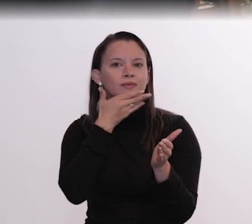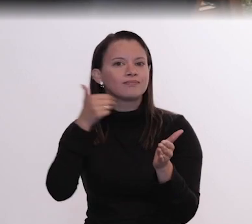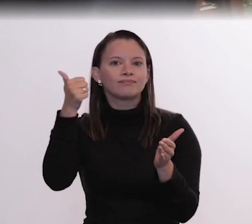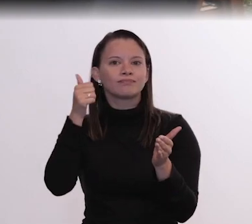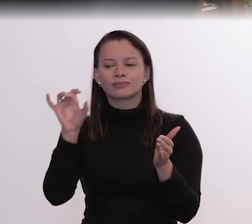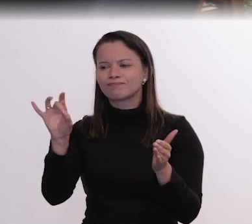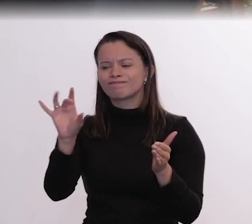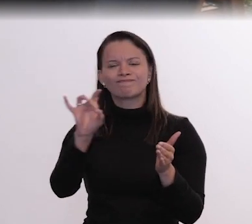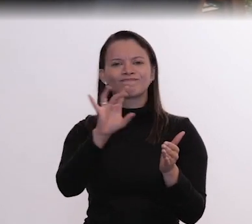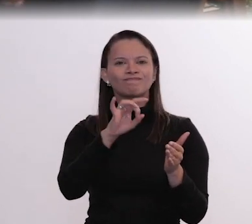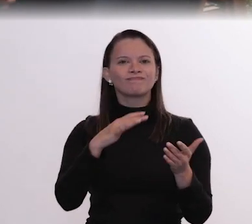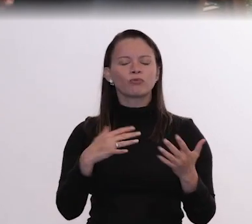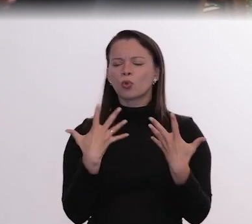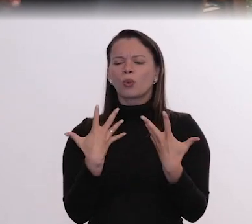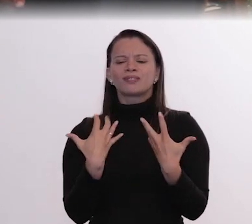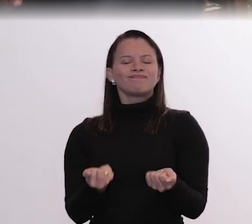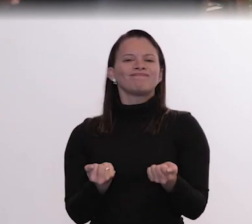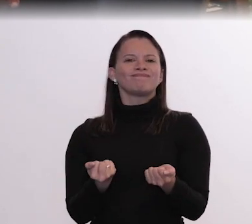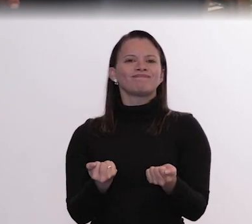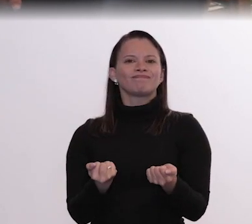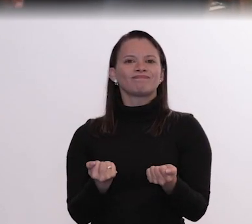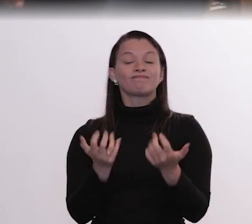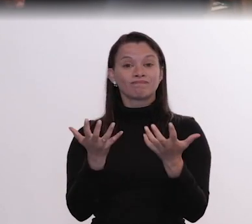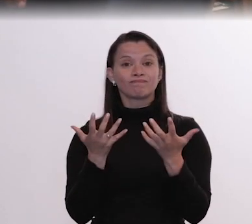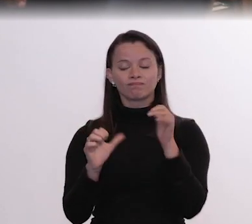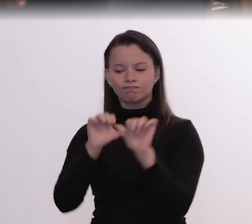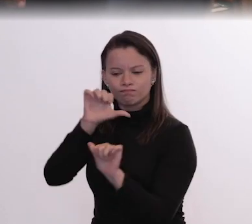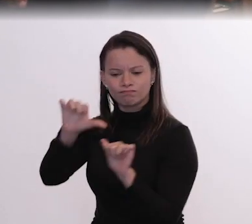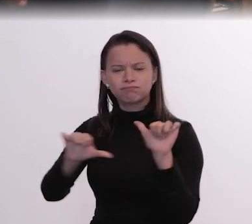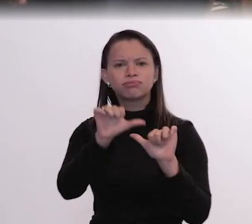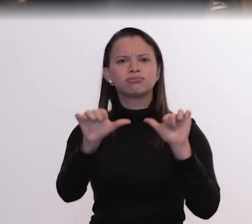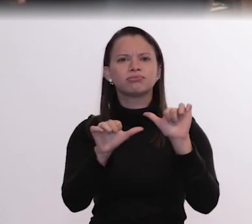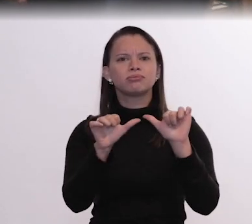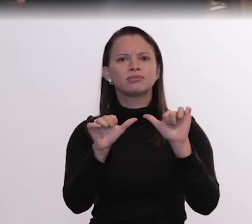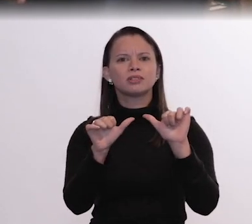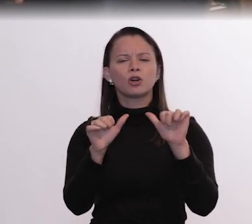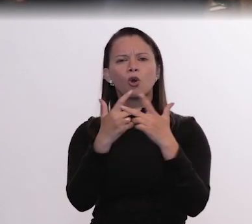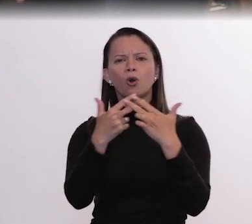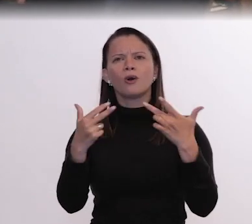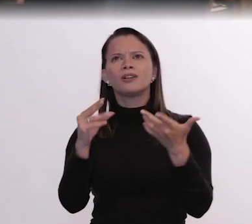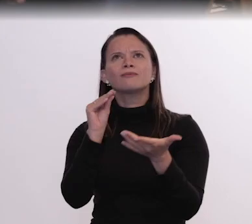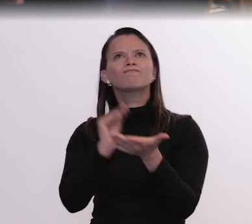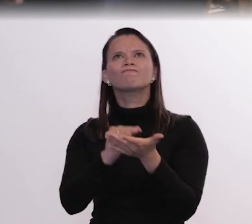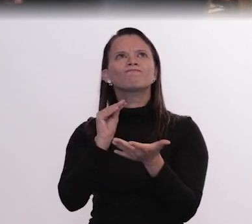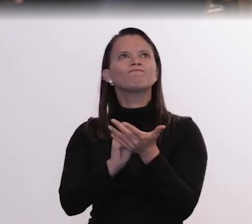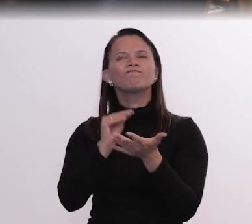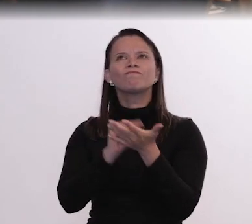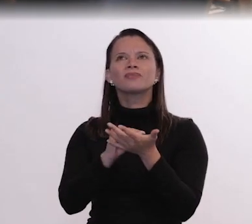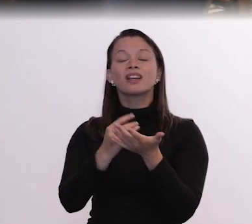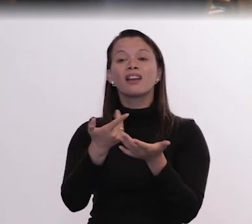And this pandemic, with all its tragedy, showed us how much we miss things that we didn't think were important to us.